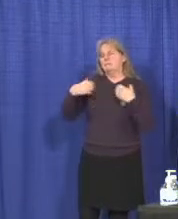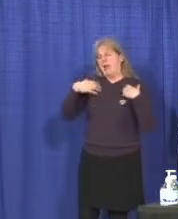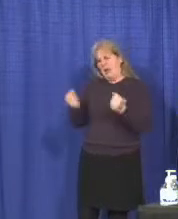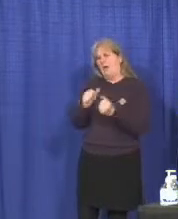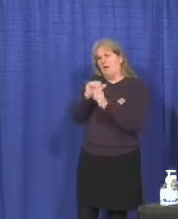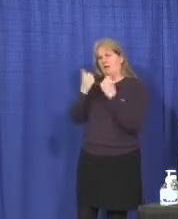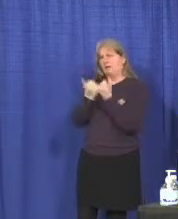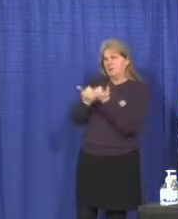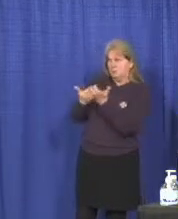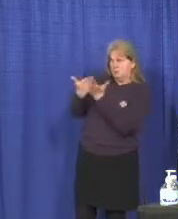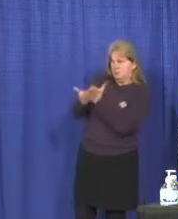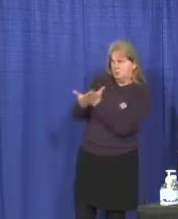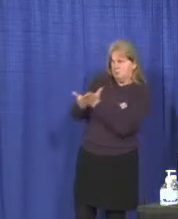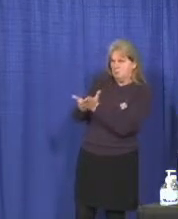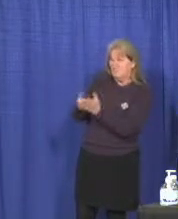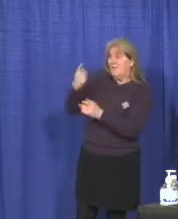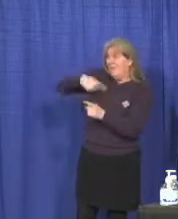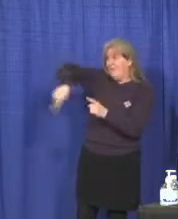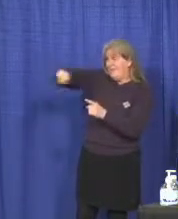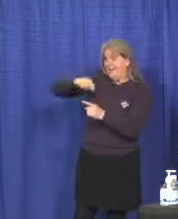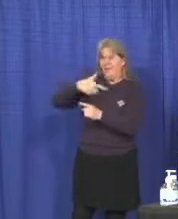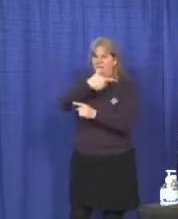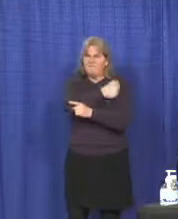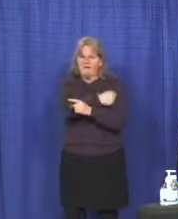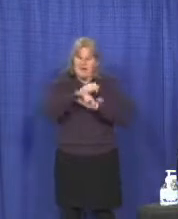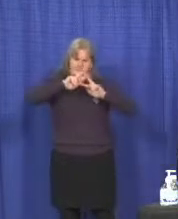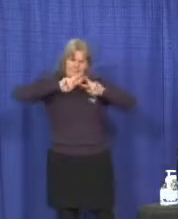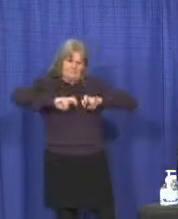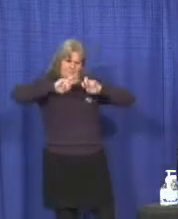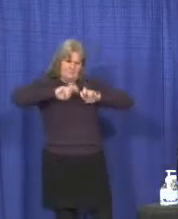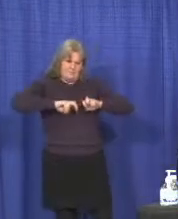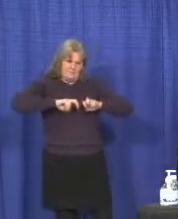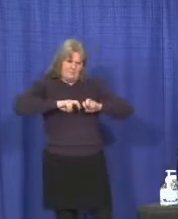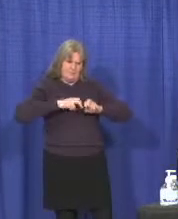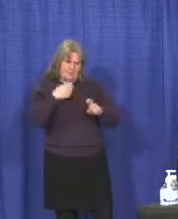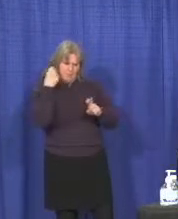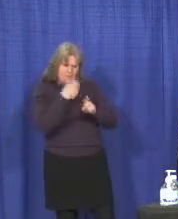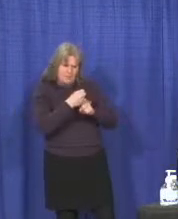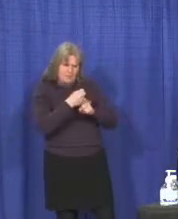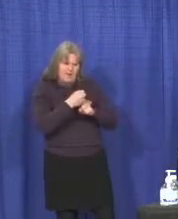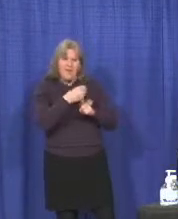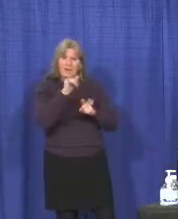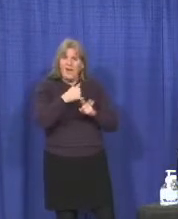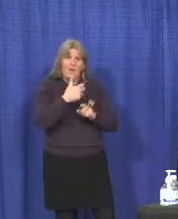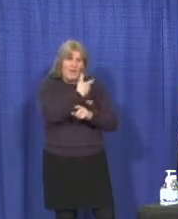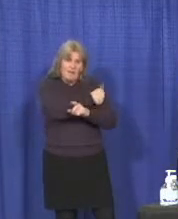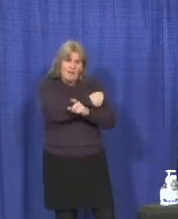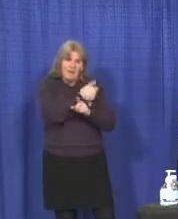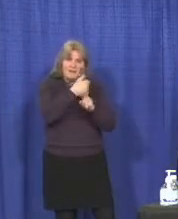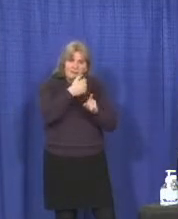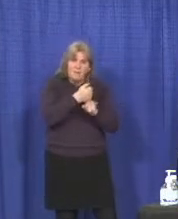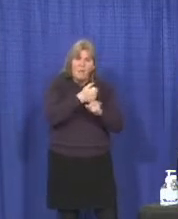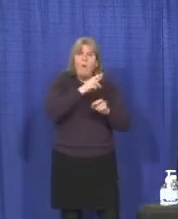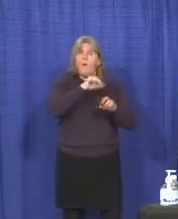causality analysis is carried out. Or if the timing of the